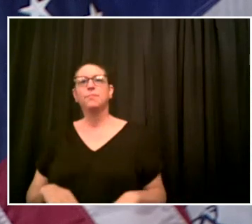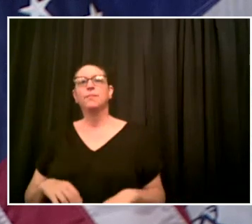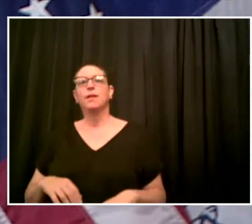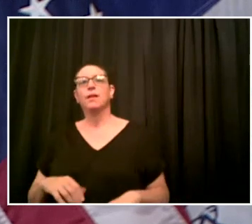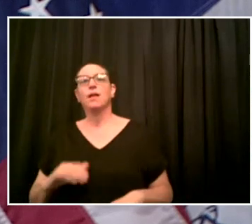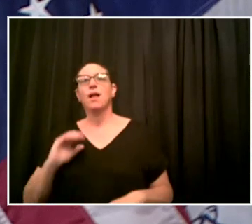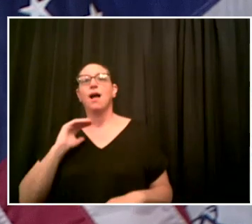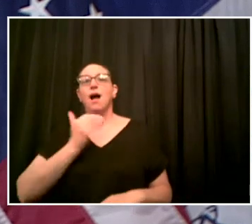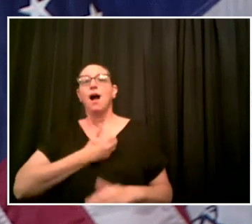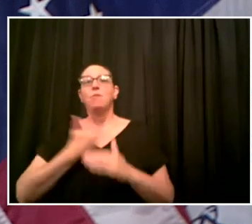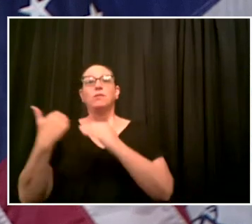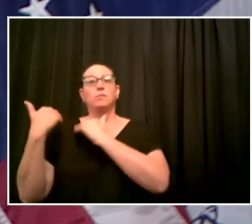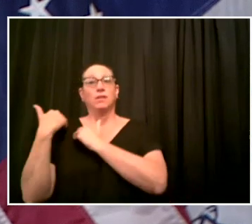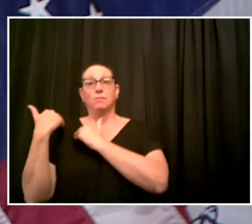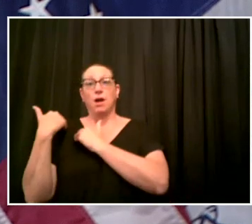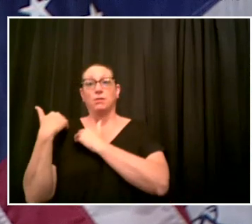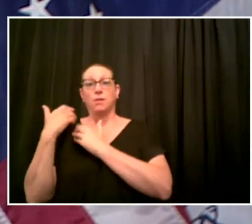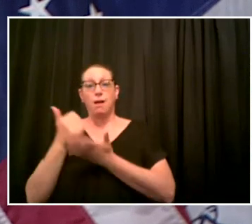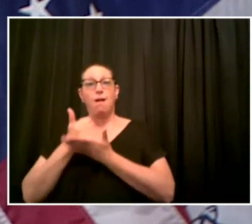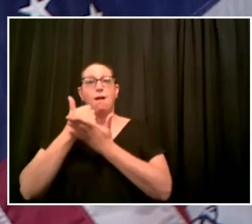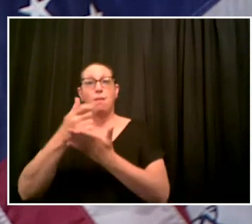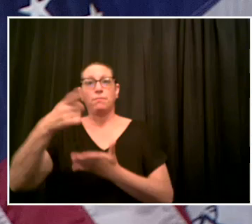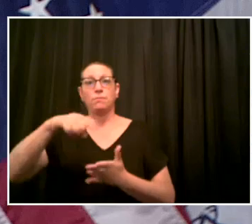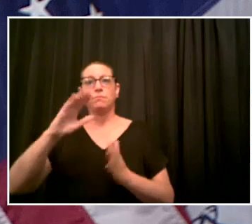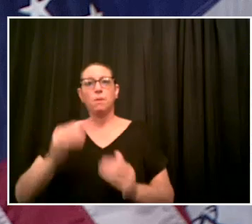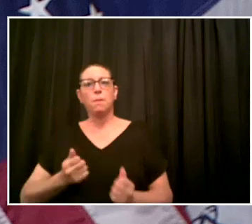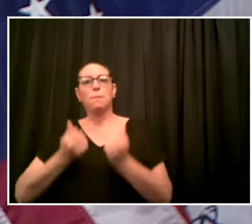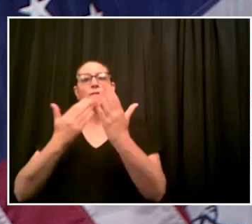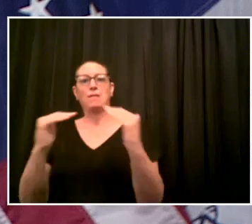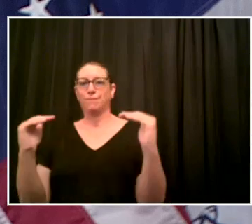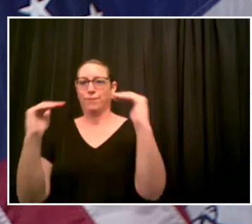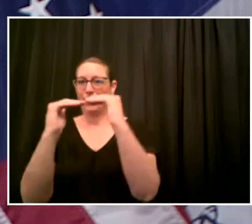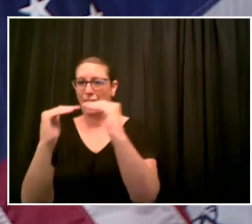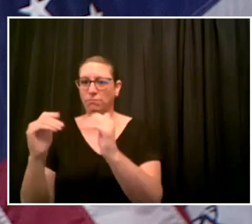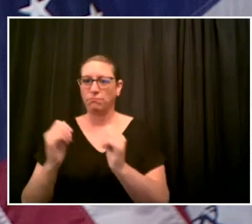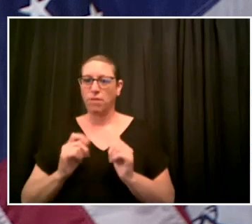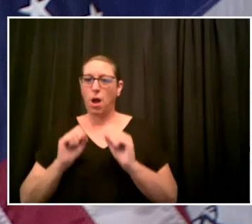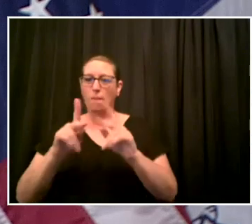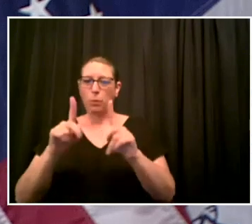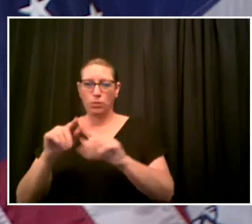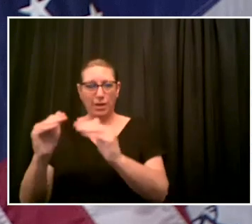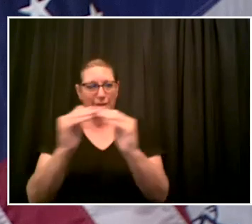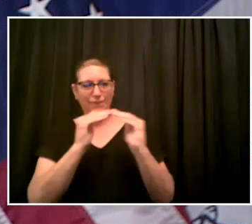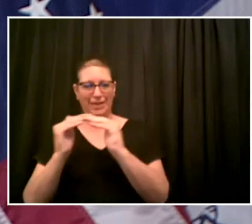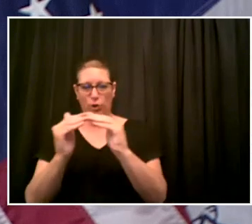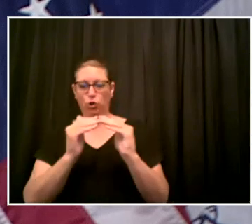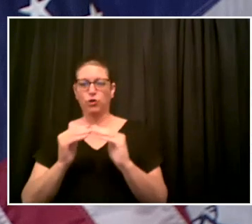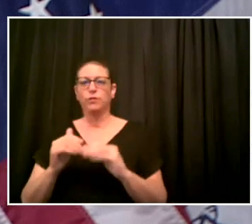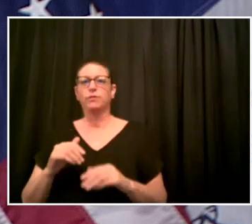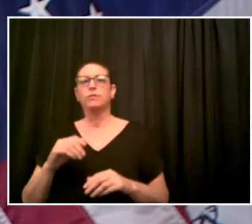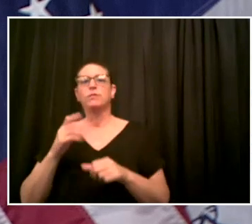ECONOMY, THEY'RE STL ILHERE. NOW IT IS OUR RESPONSIBILITY AS ELCTEEDOF FICIALS TO MAKE SURE THEY